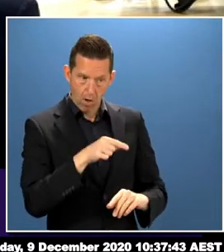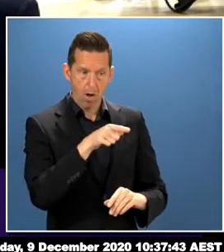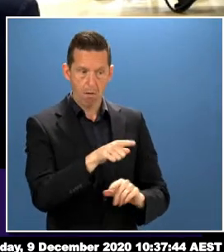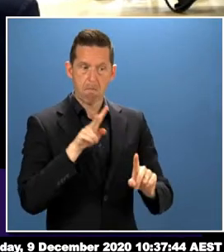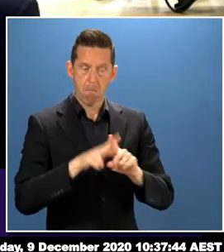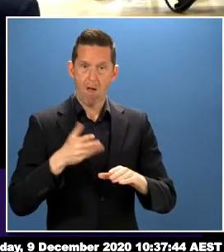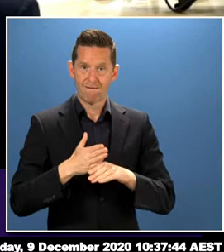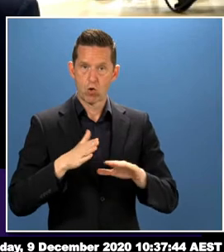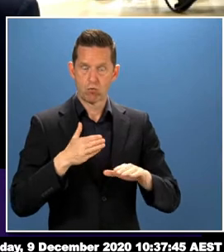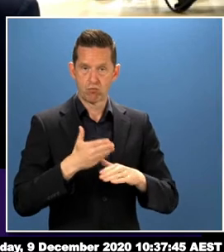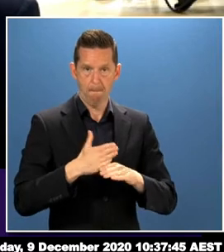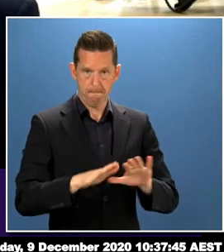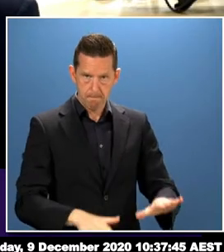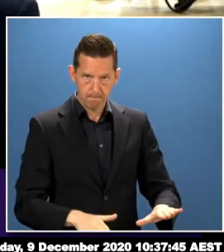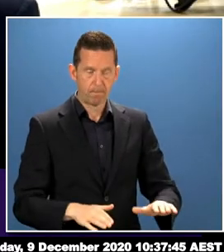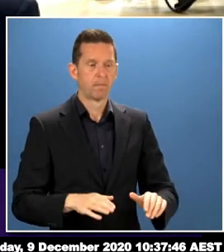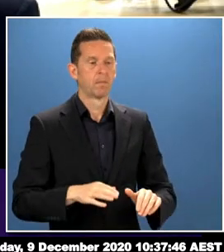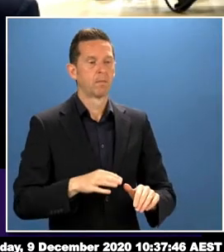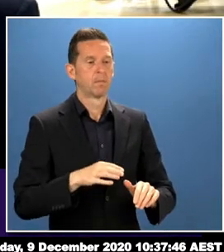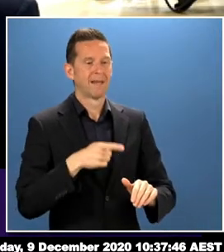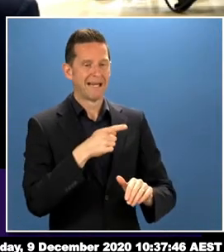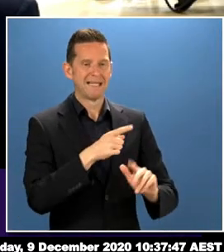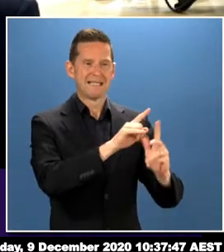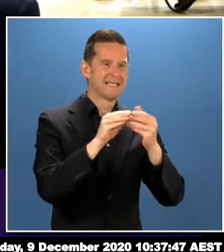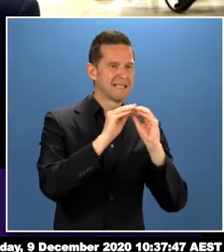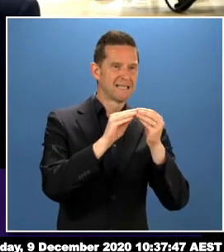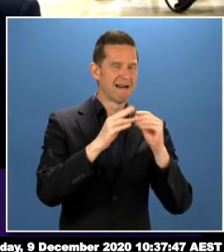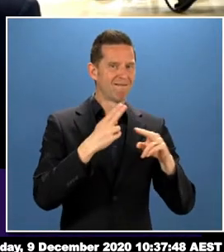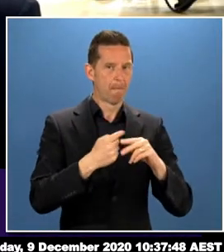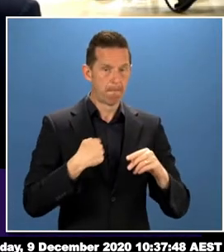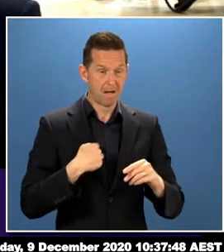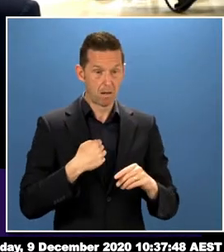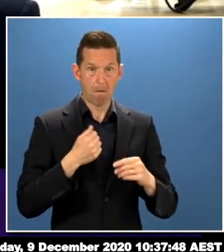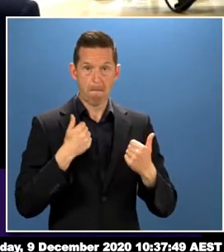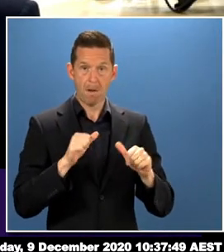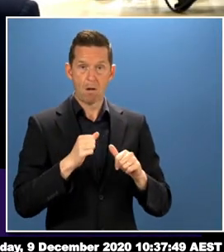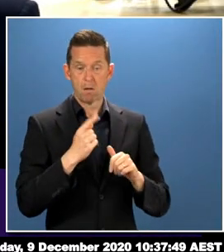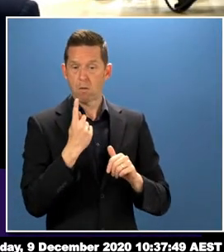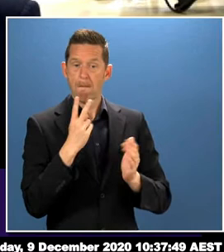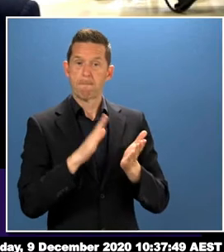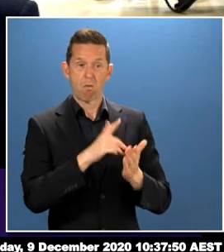He pushed for me and within a couple of months I was offered a permanent role.